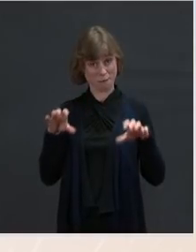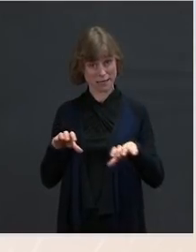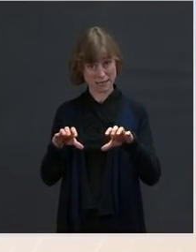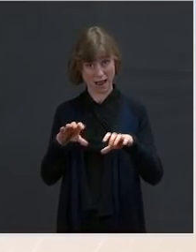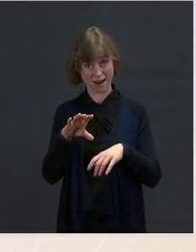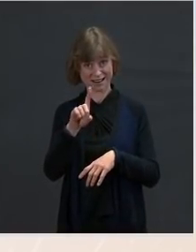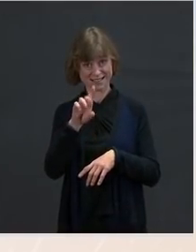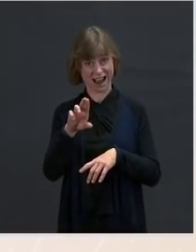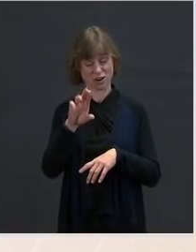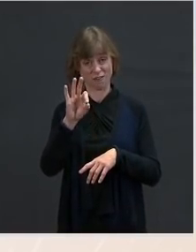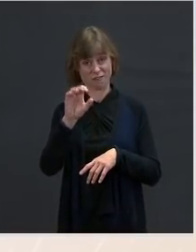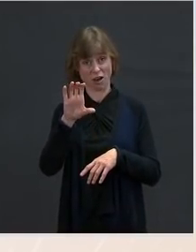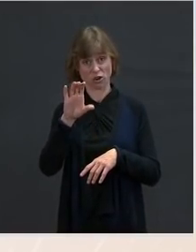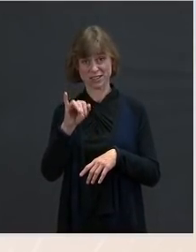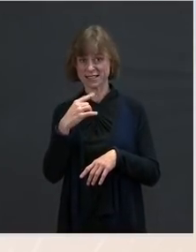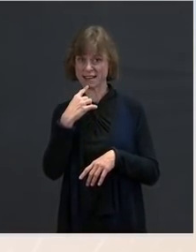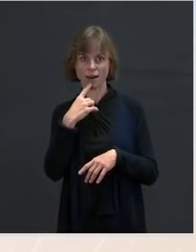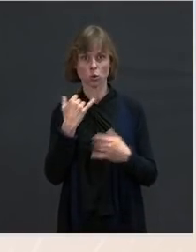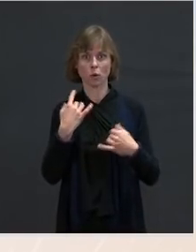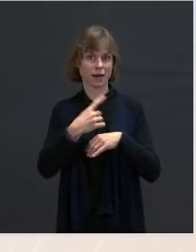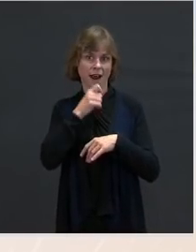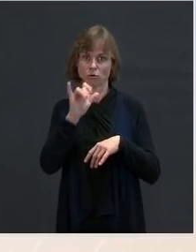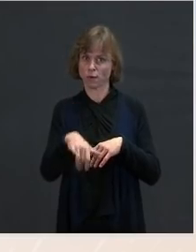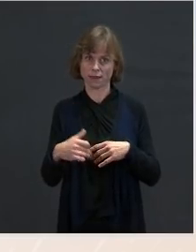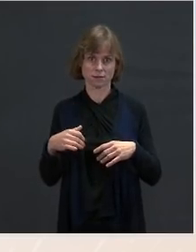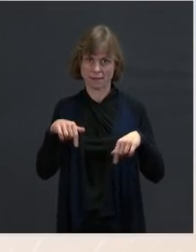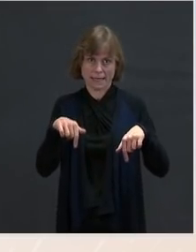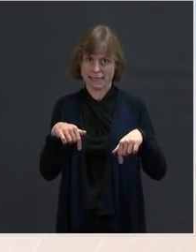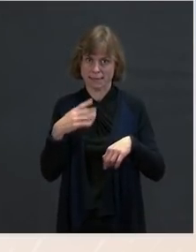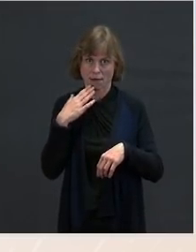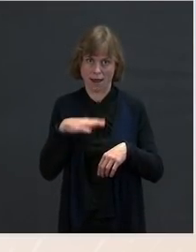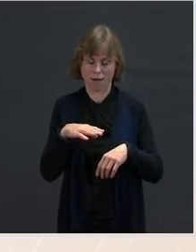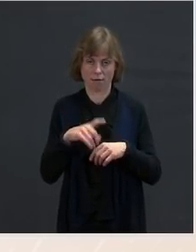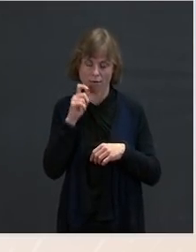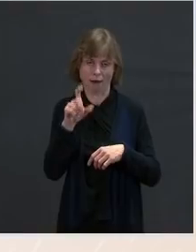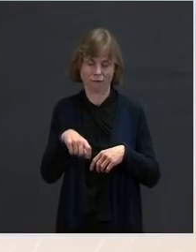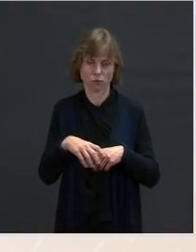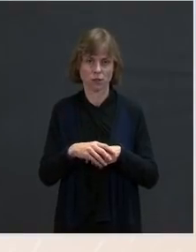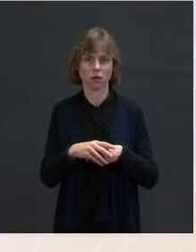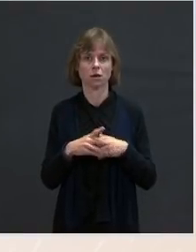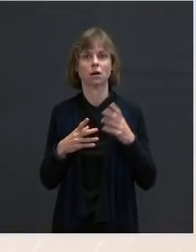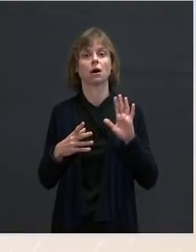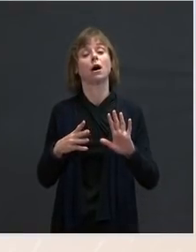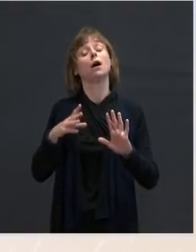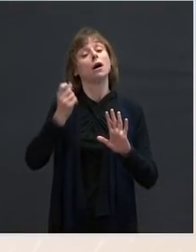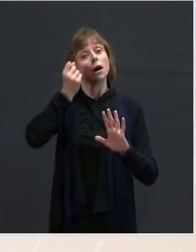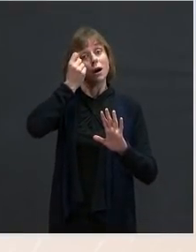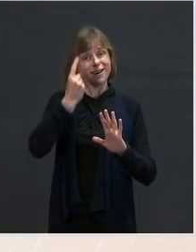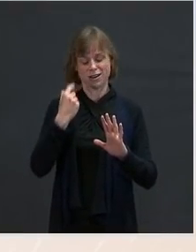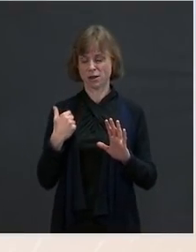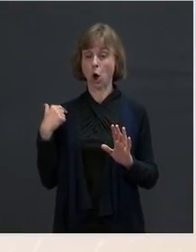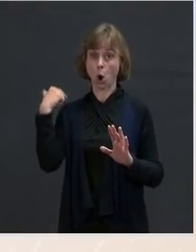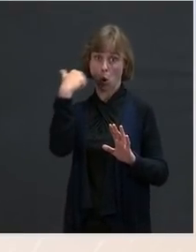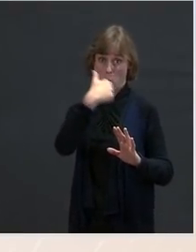Could more have been done in the last month also? Ms. Psaki: Well, I think we, one, inherited a circumstance